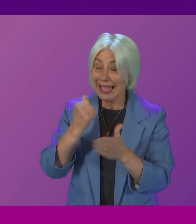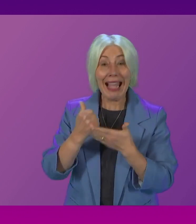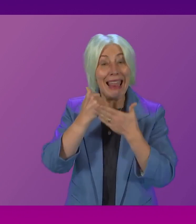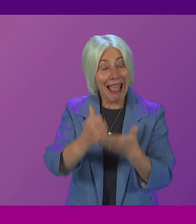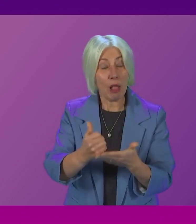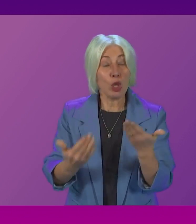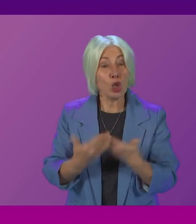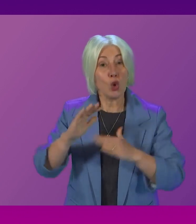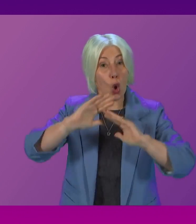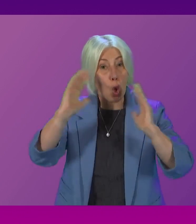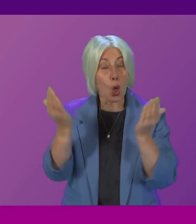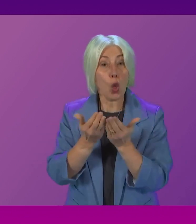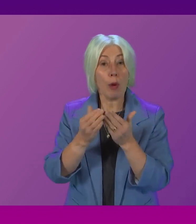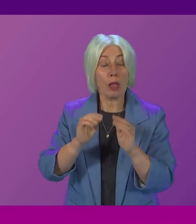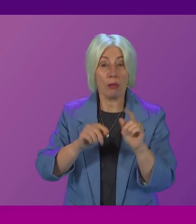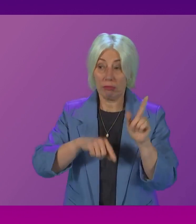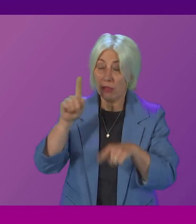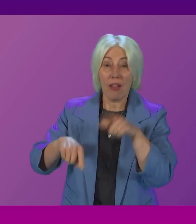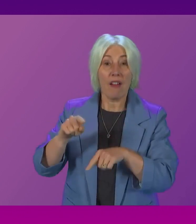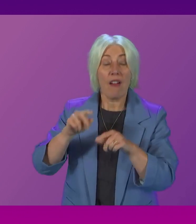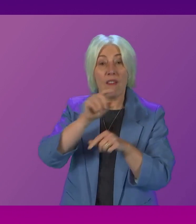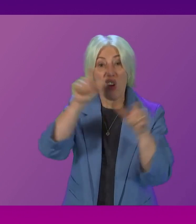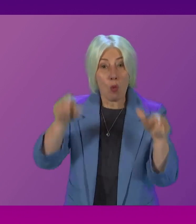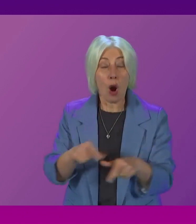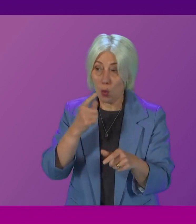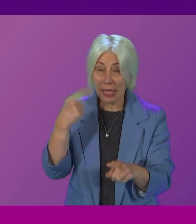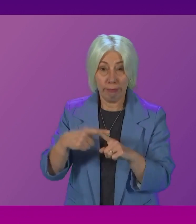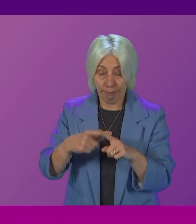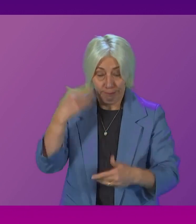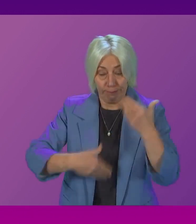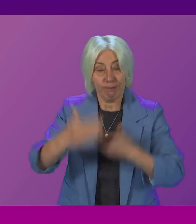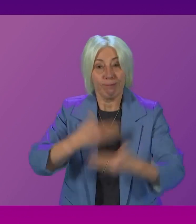global diversity framework a success by moving quickly to implement it. That means making big